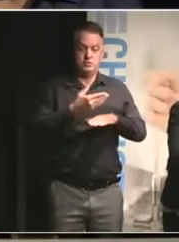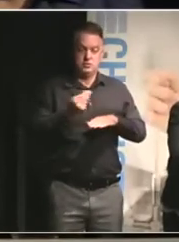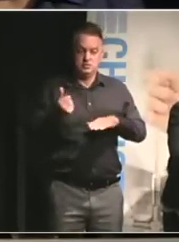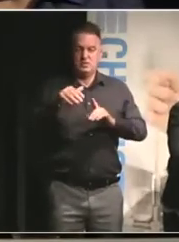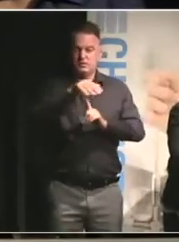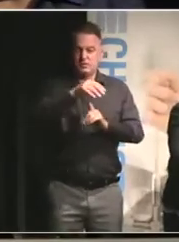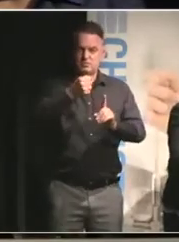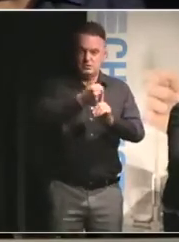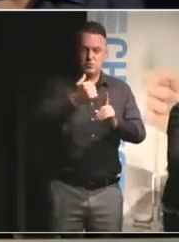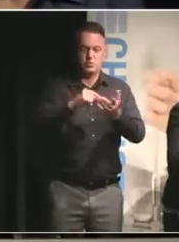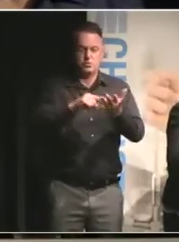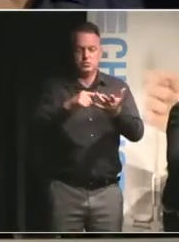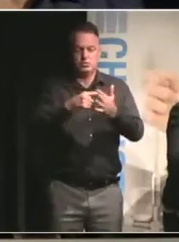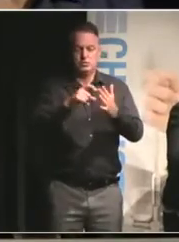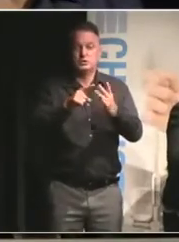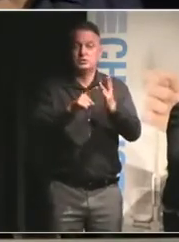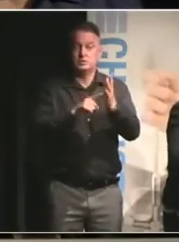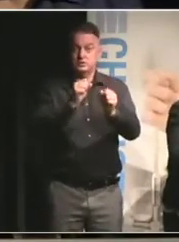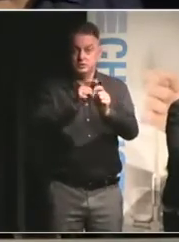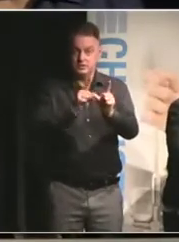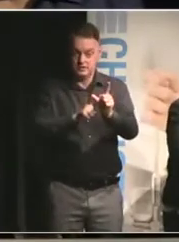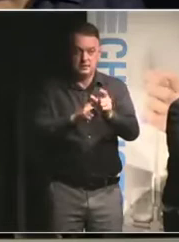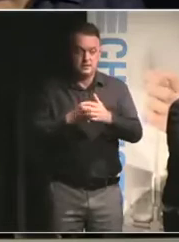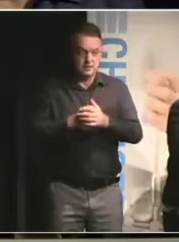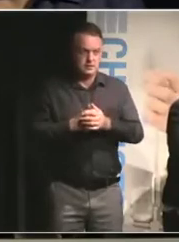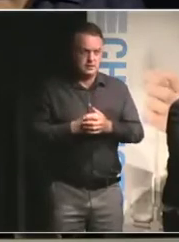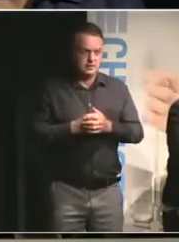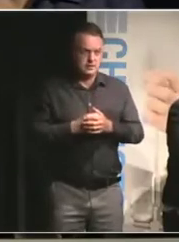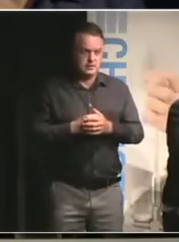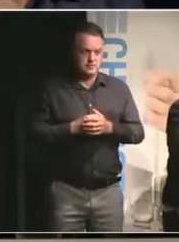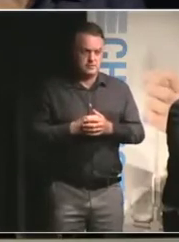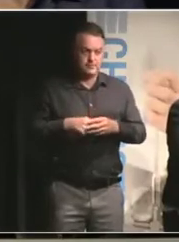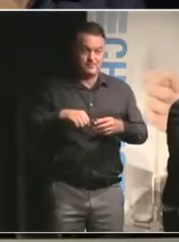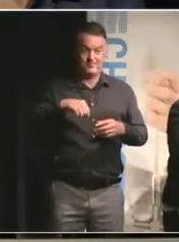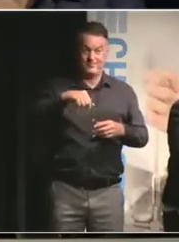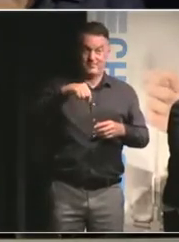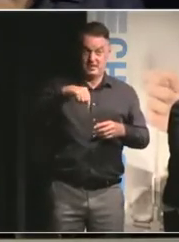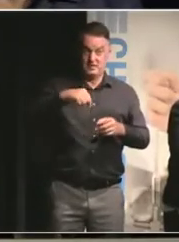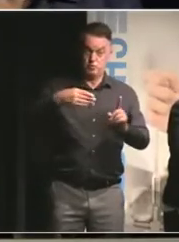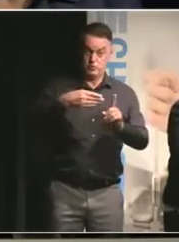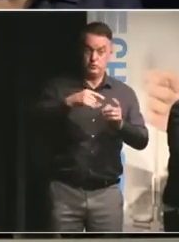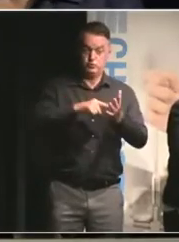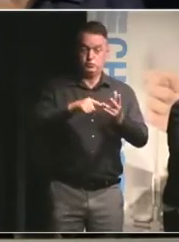or toxicology or whatever is that, and this is relevant to the chemistry discipline is that,